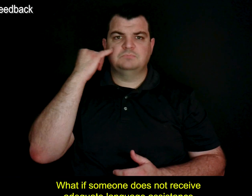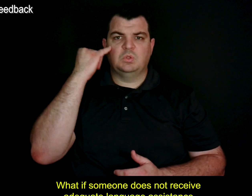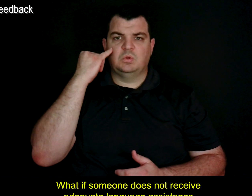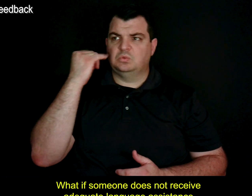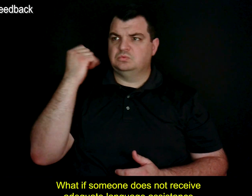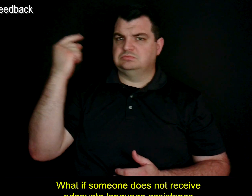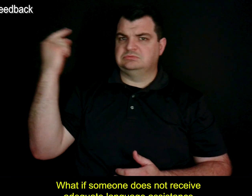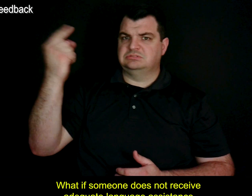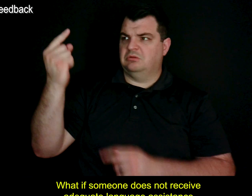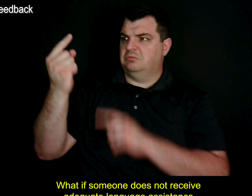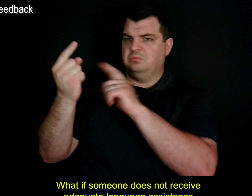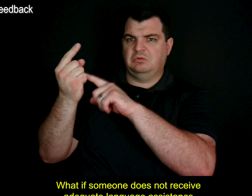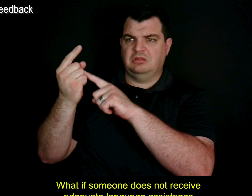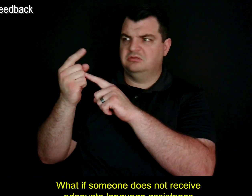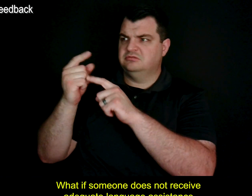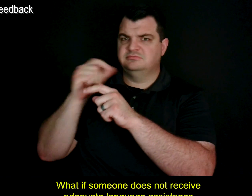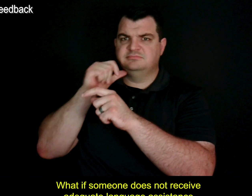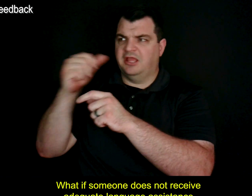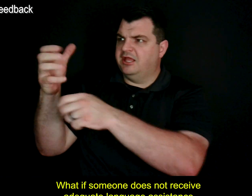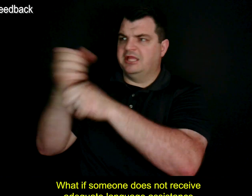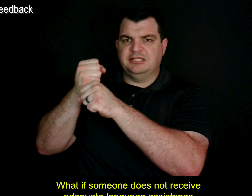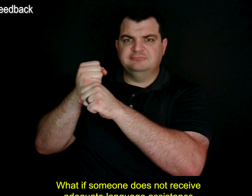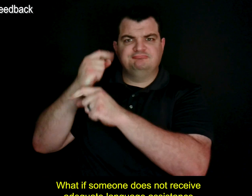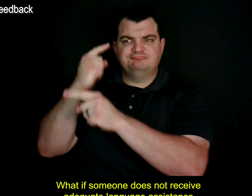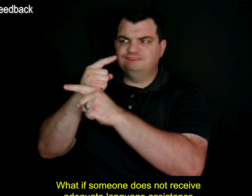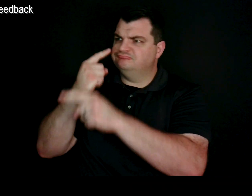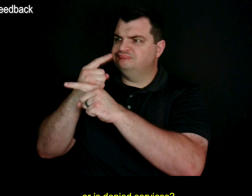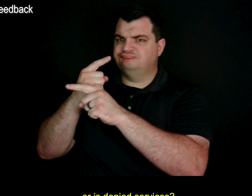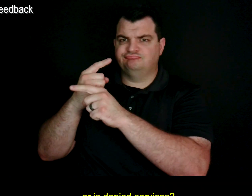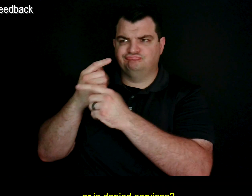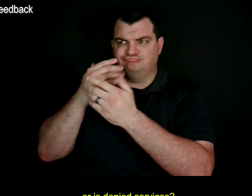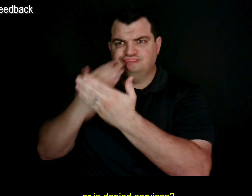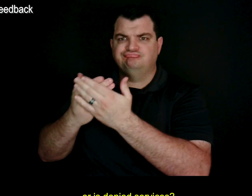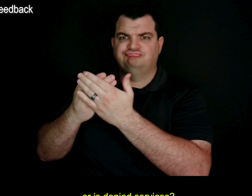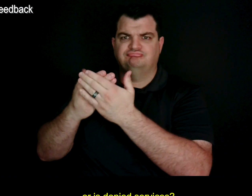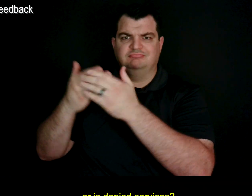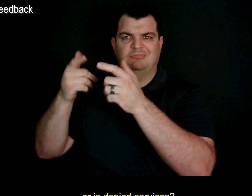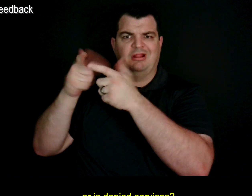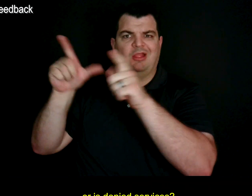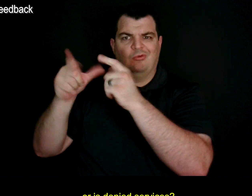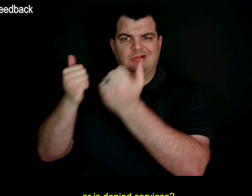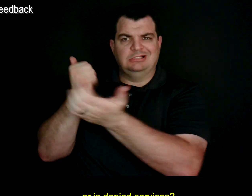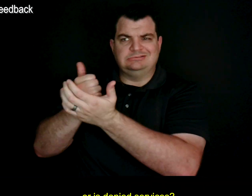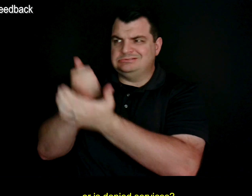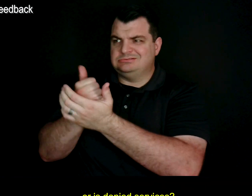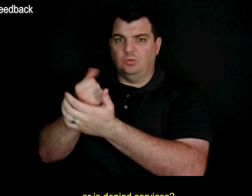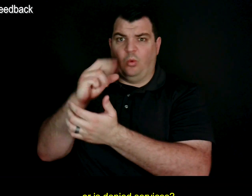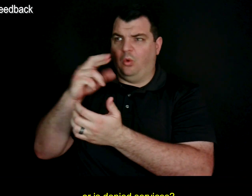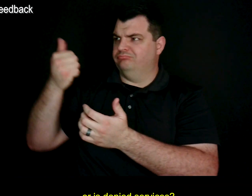What if someone does not receive adequate language assistance or is denied services?